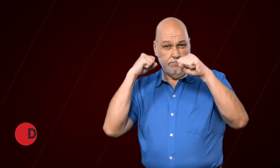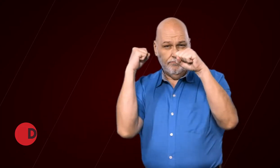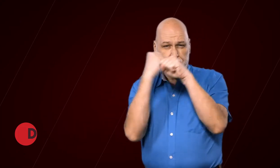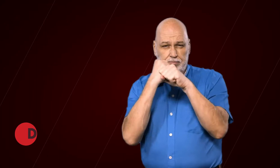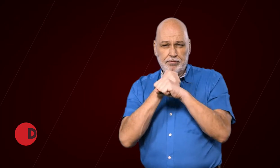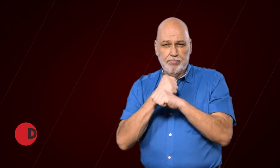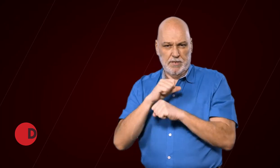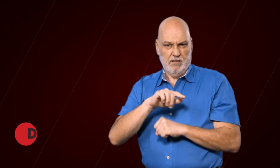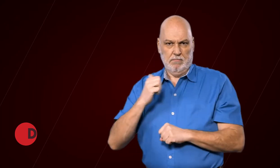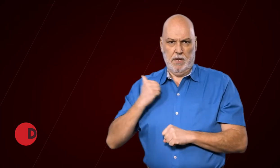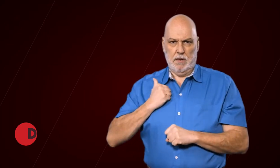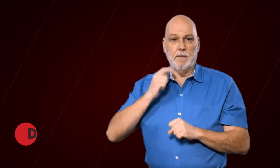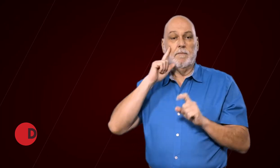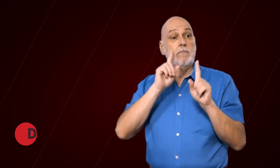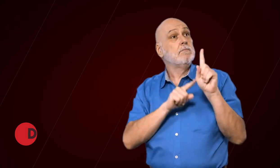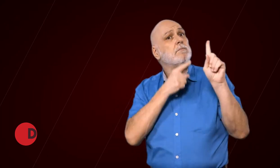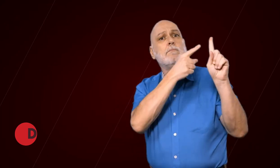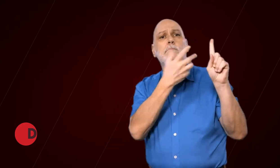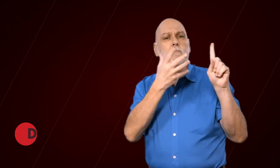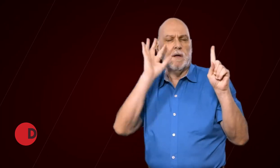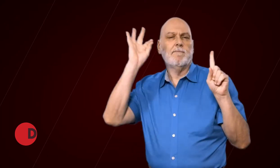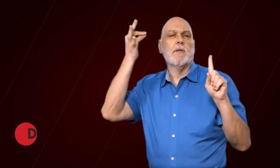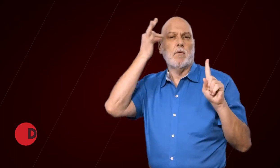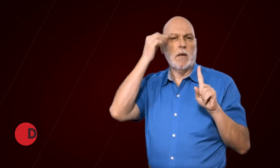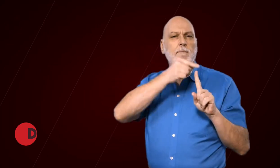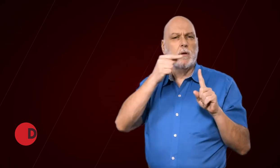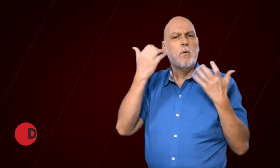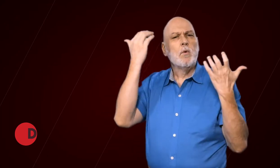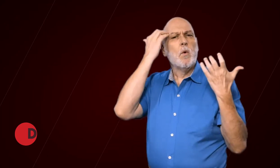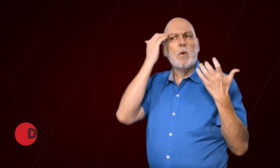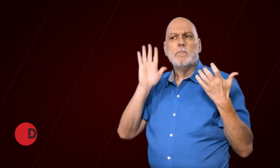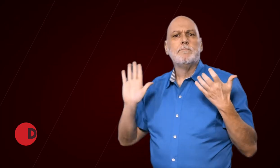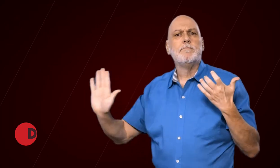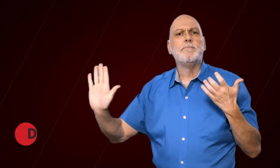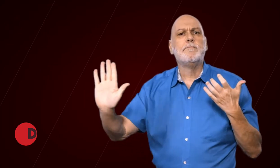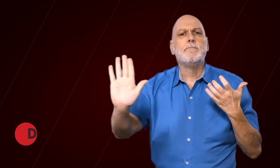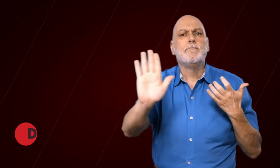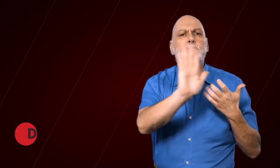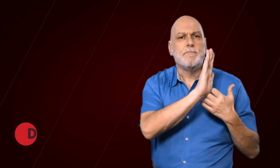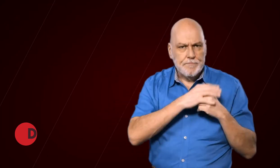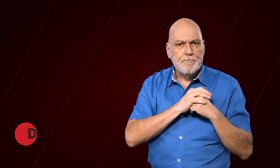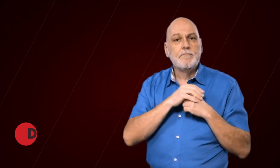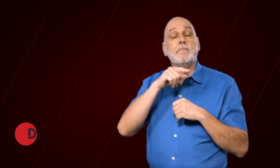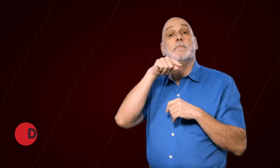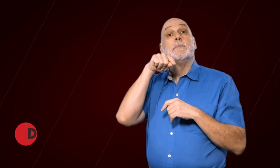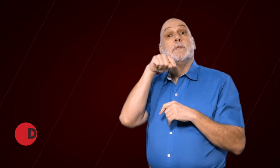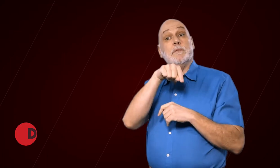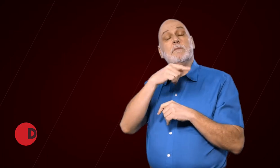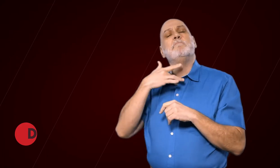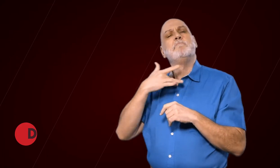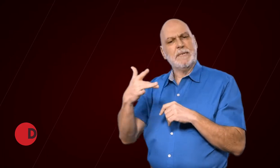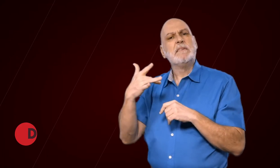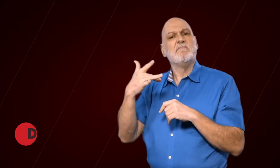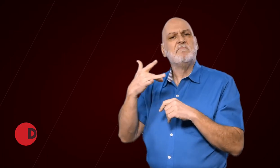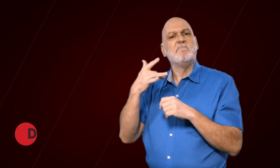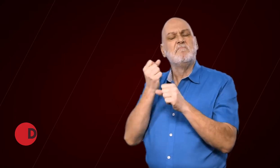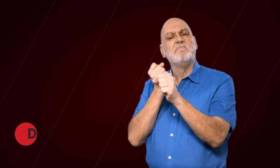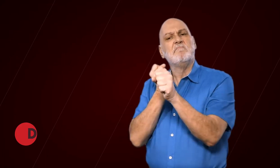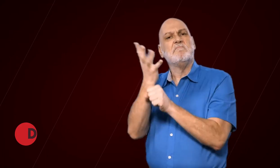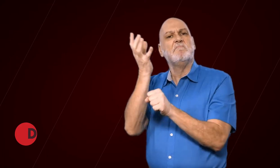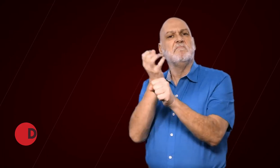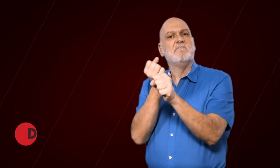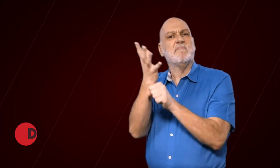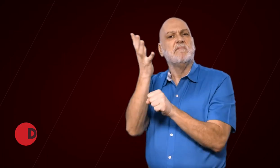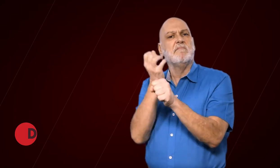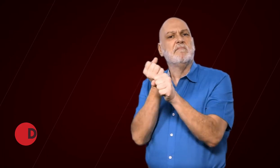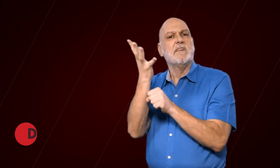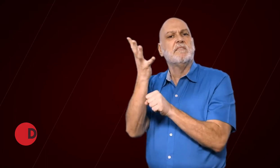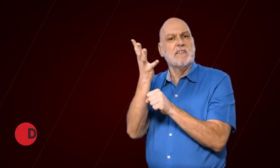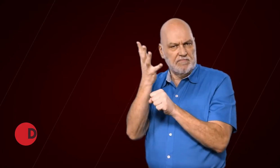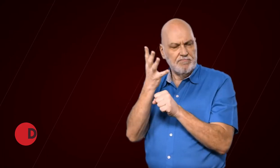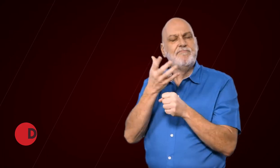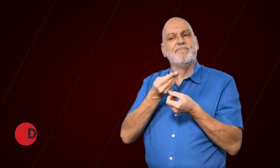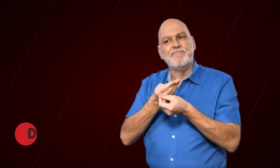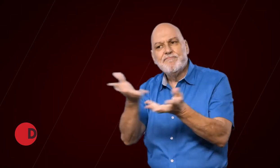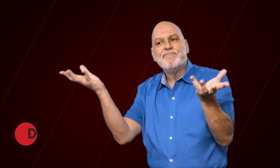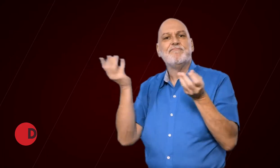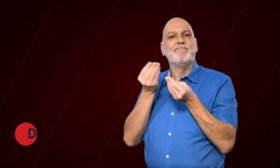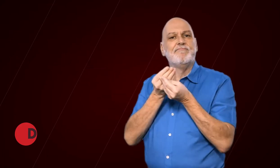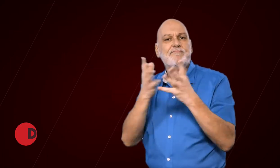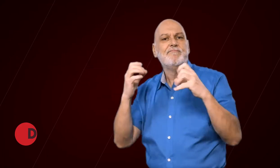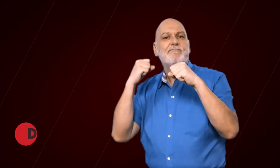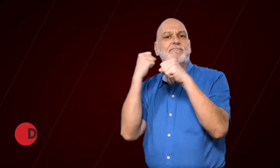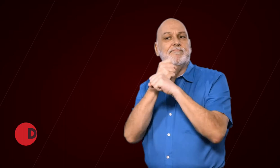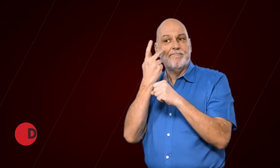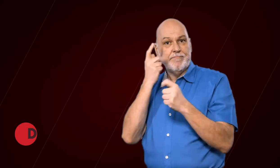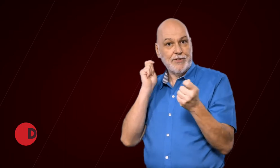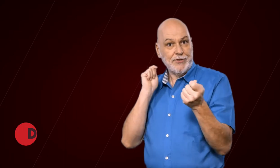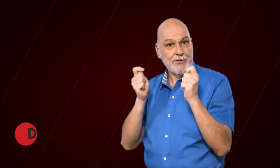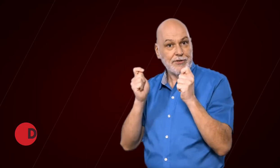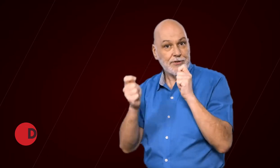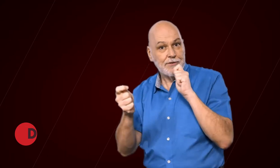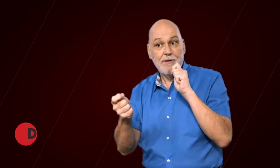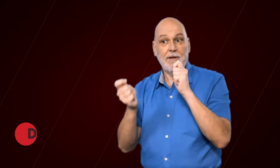Statistics Canada, a federal government agency,